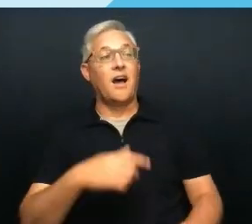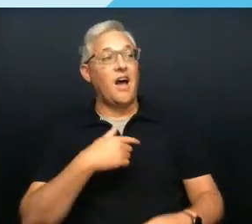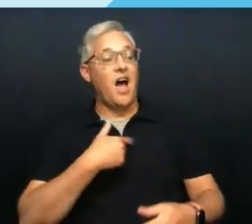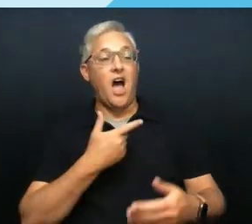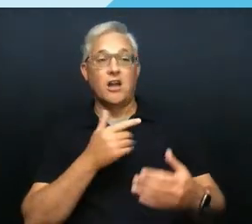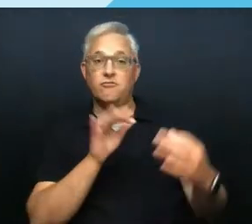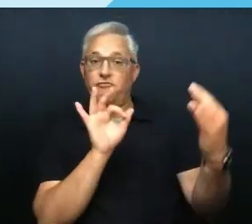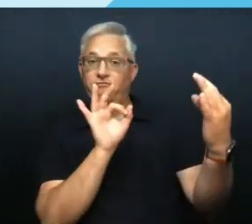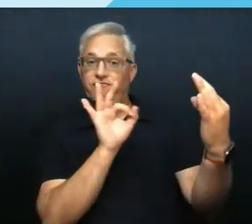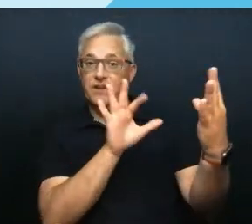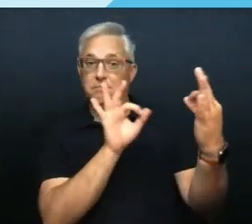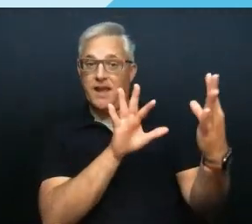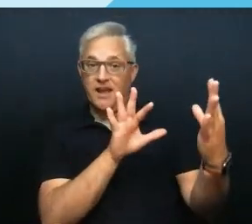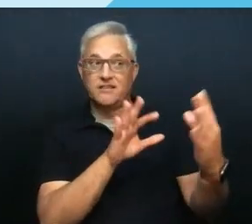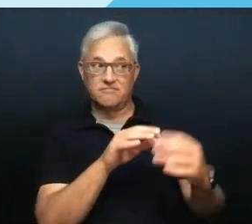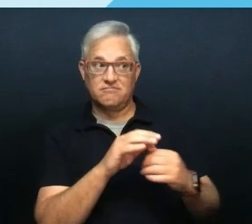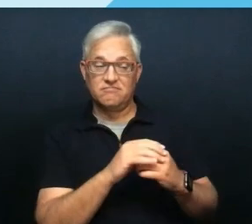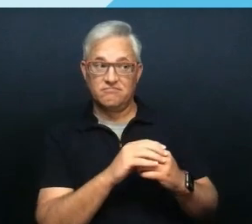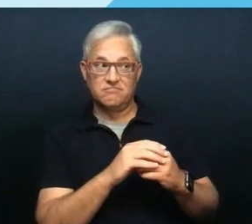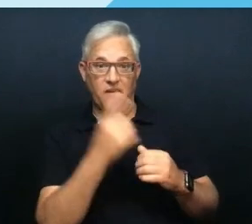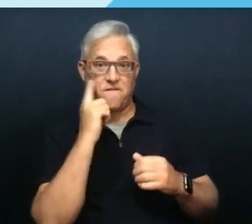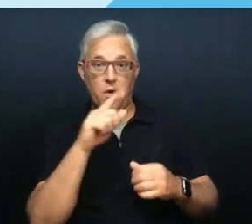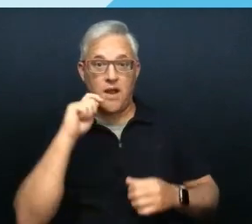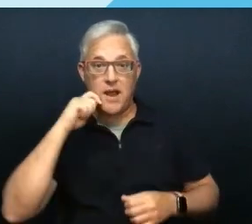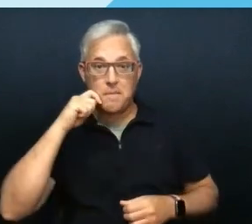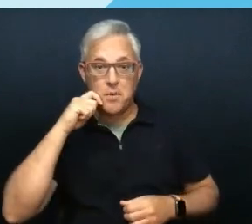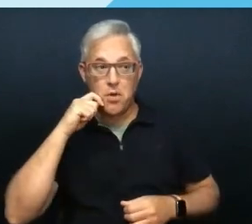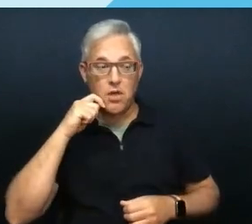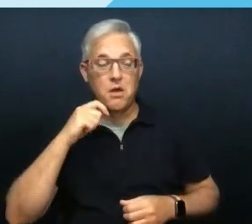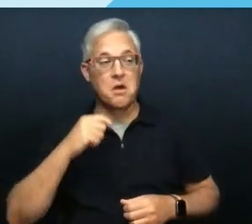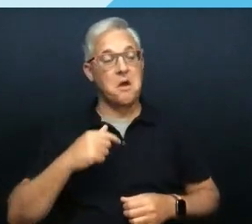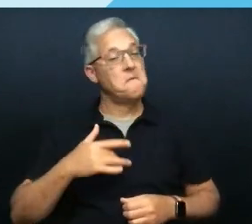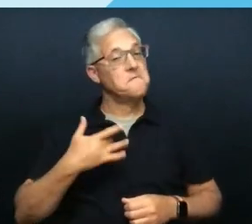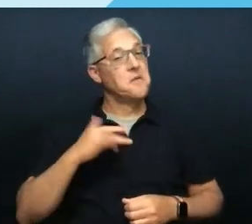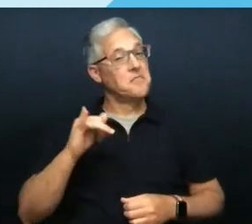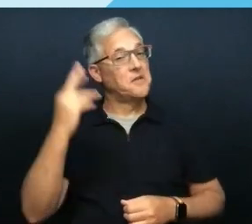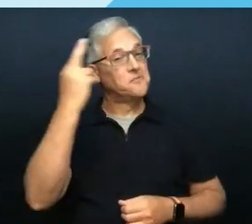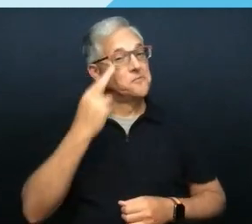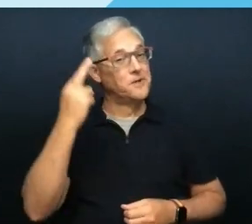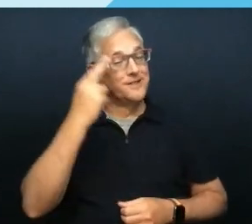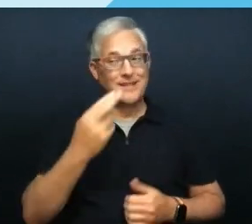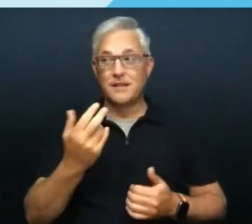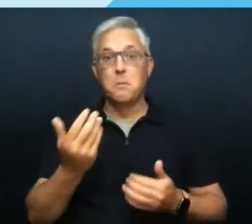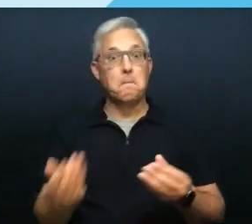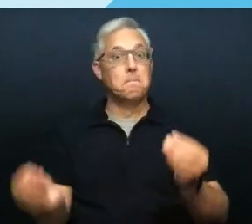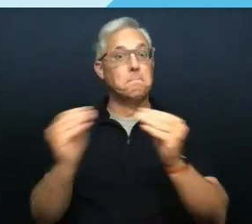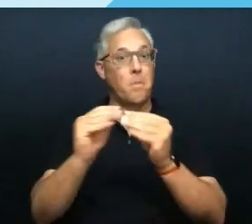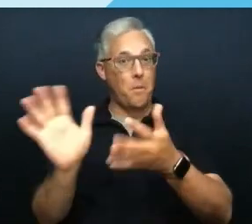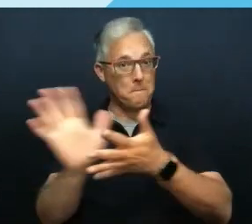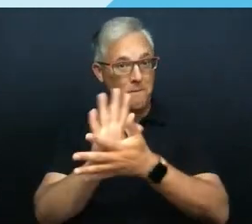we were able to see more movies, closed captioned and then of course, there are more than ever before.